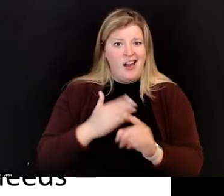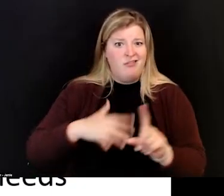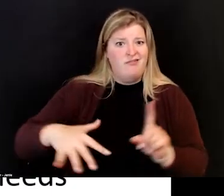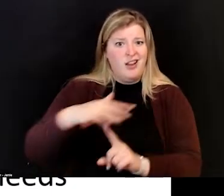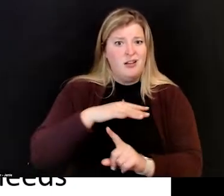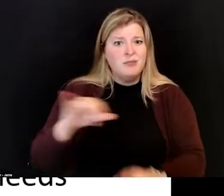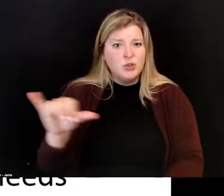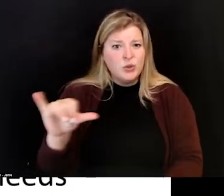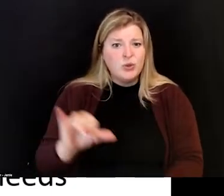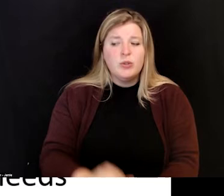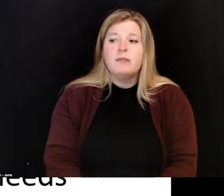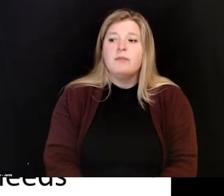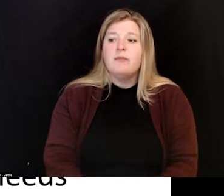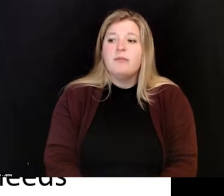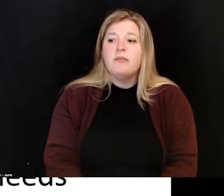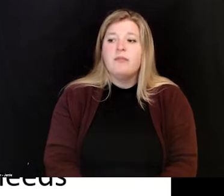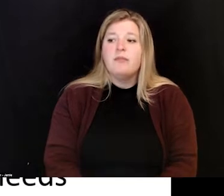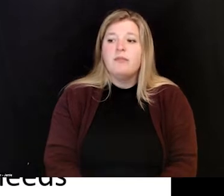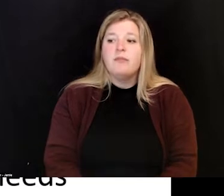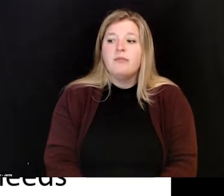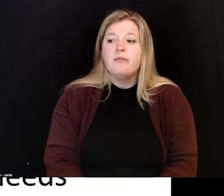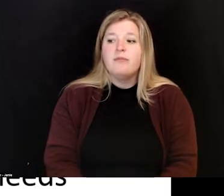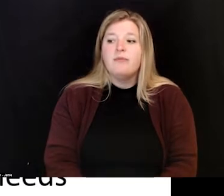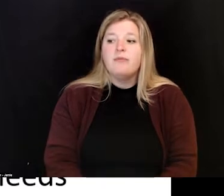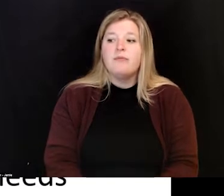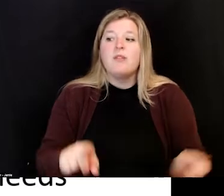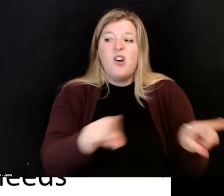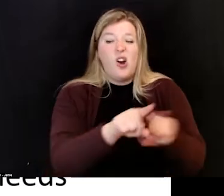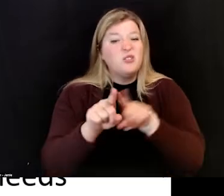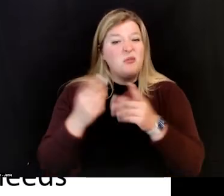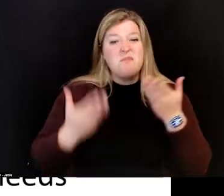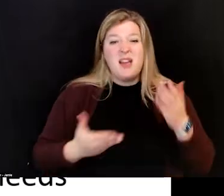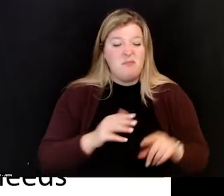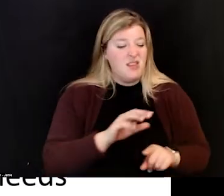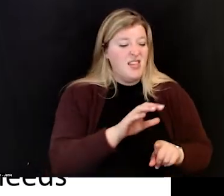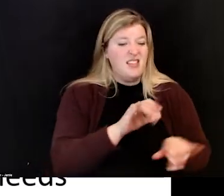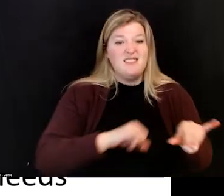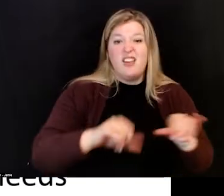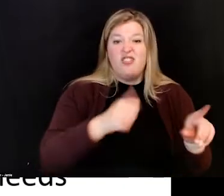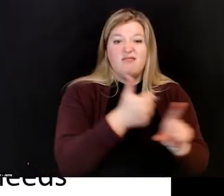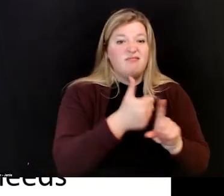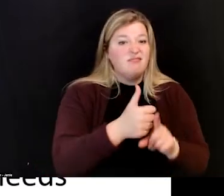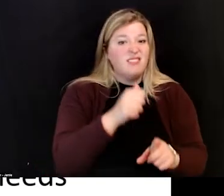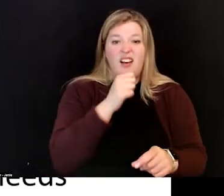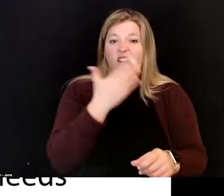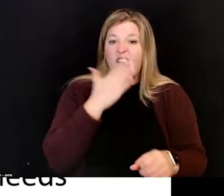The need also may not have been met fully in the first place. And I will talk about the cognitive space.